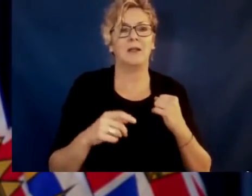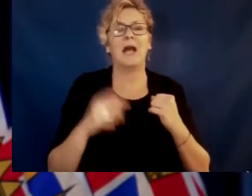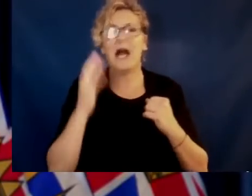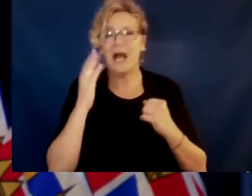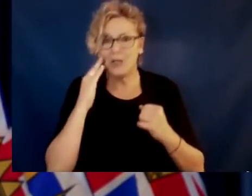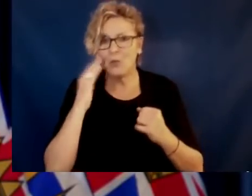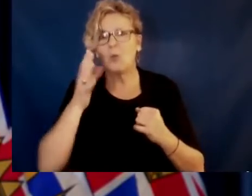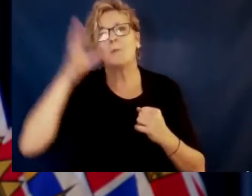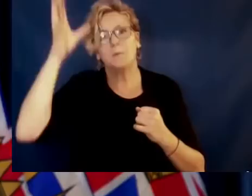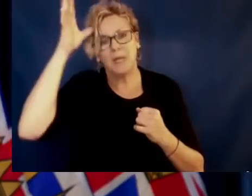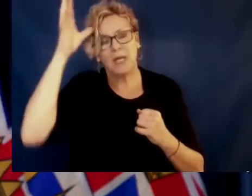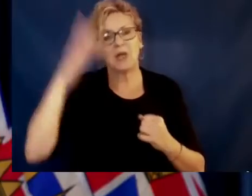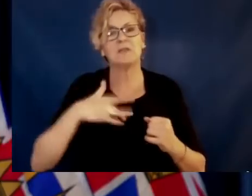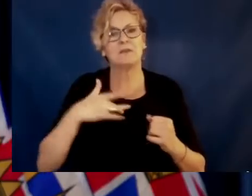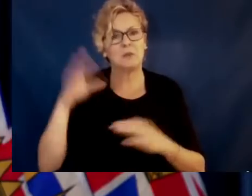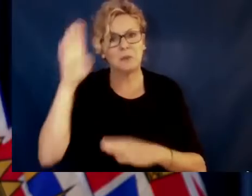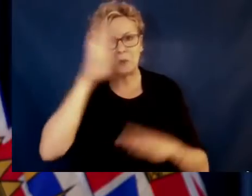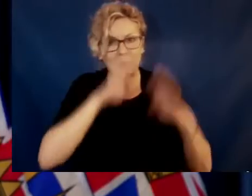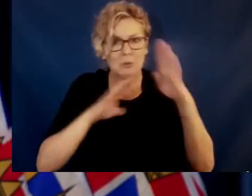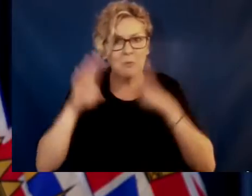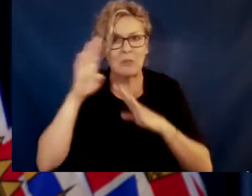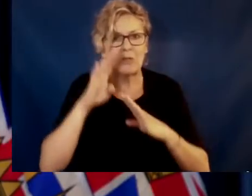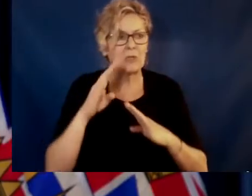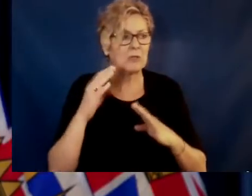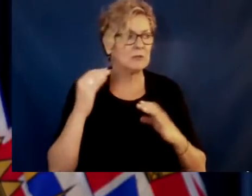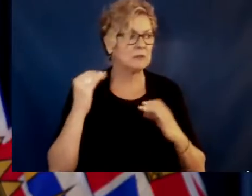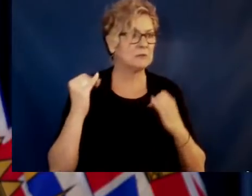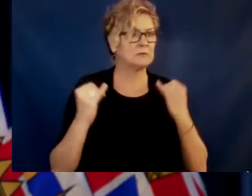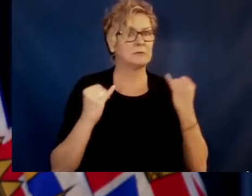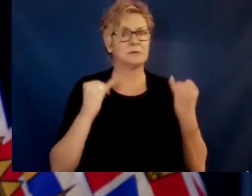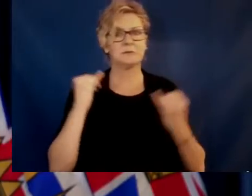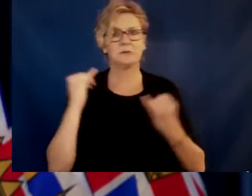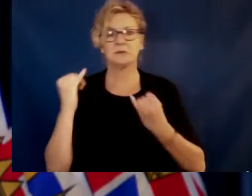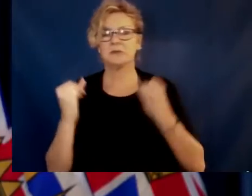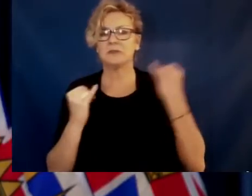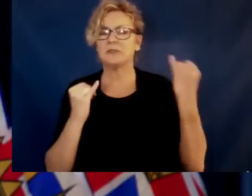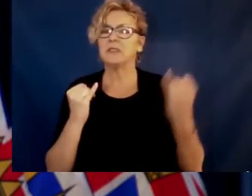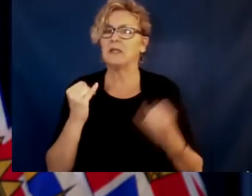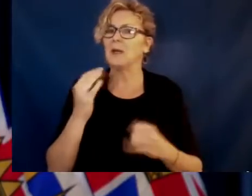We're worried about what may happen. And we know now, we've been through this for